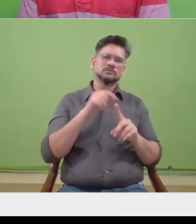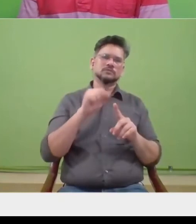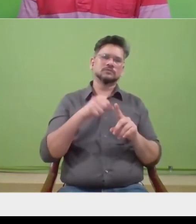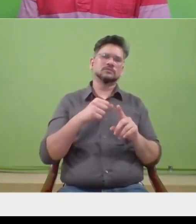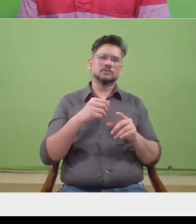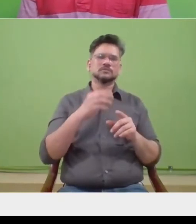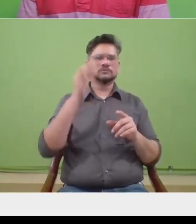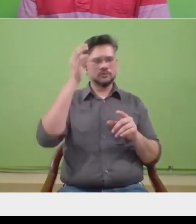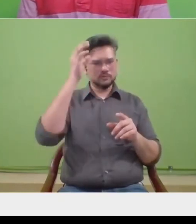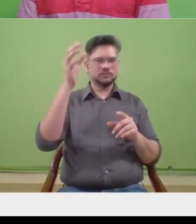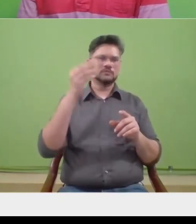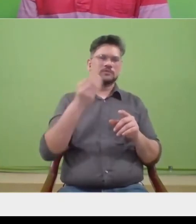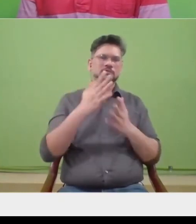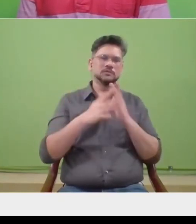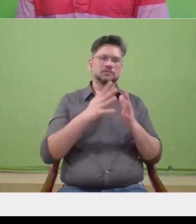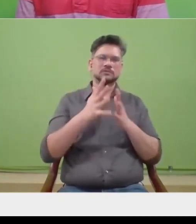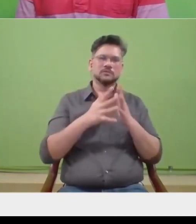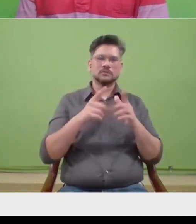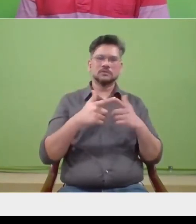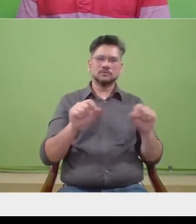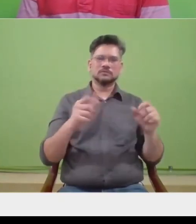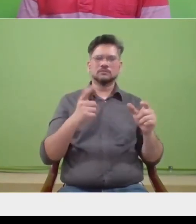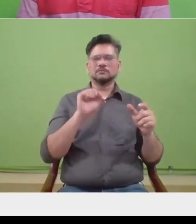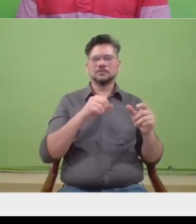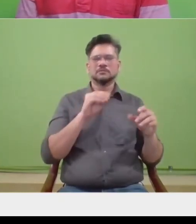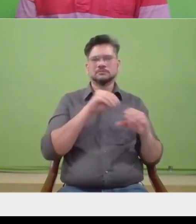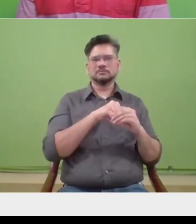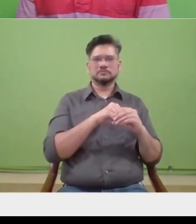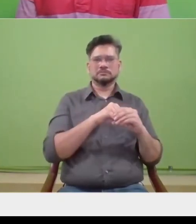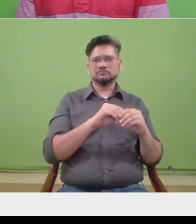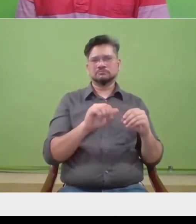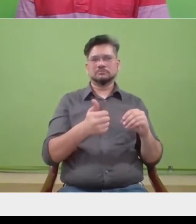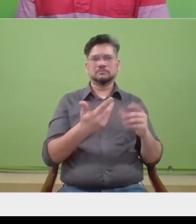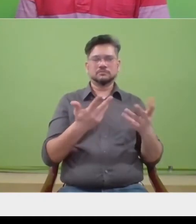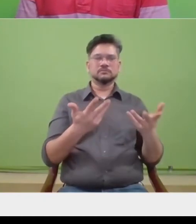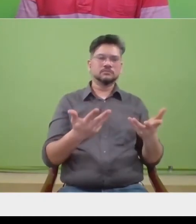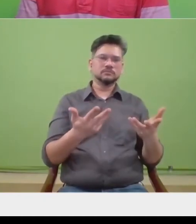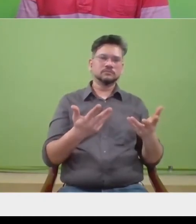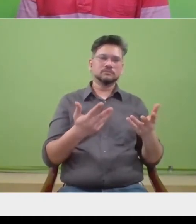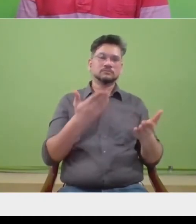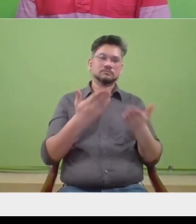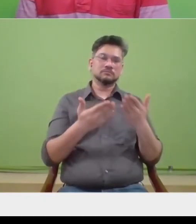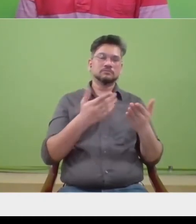sign linguistics there and I think that would sort of prepare them for linguistic studies